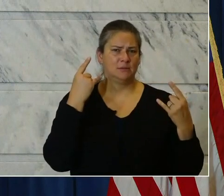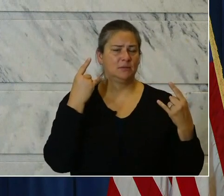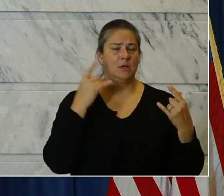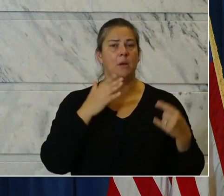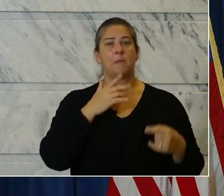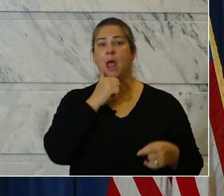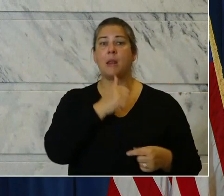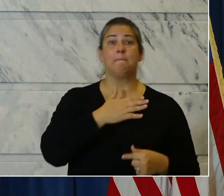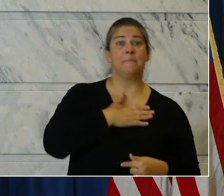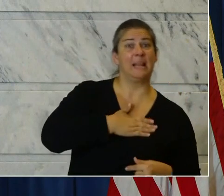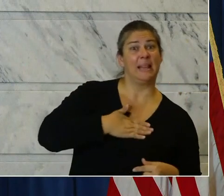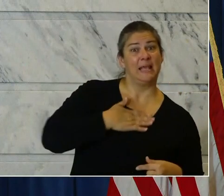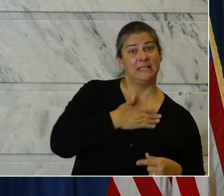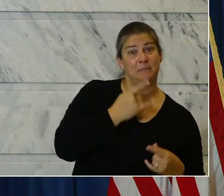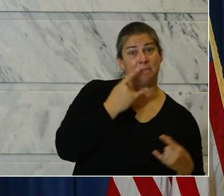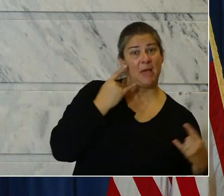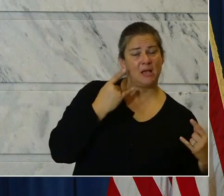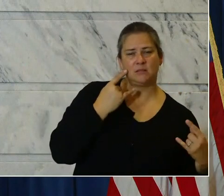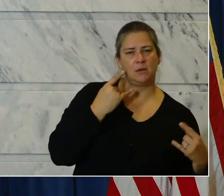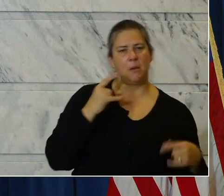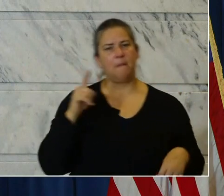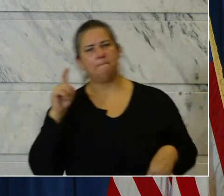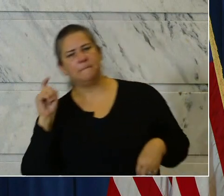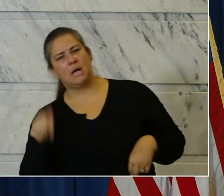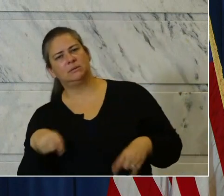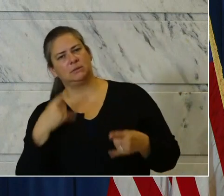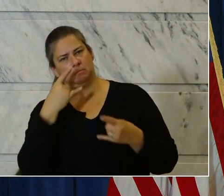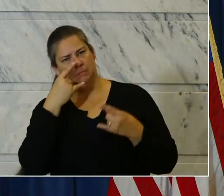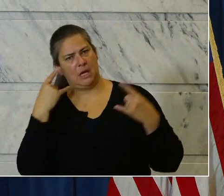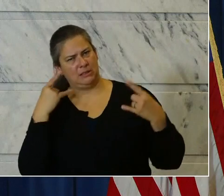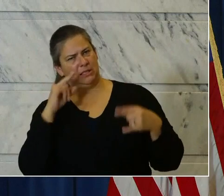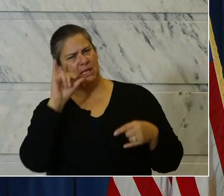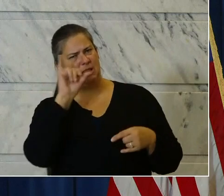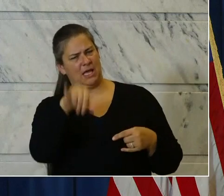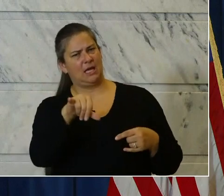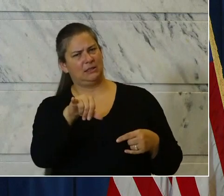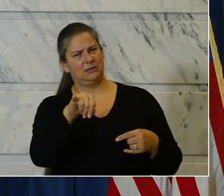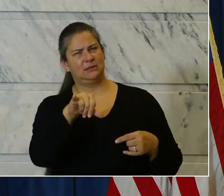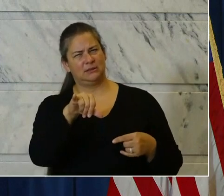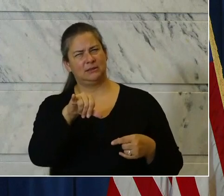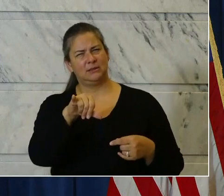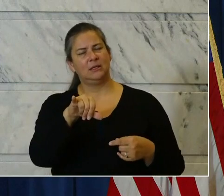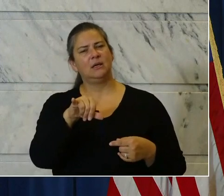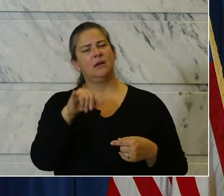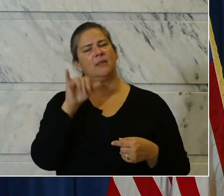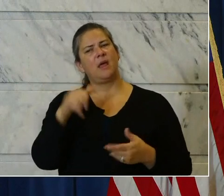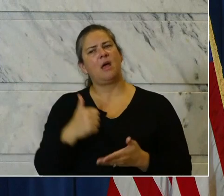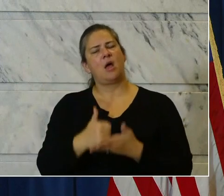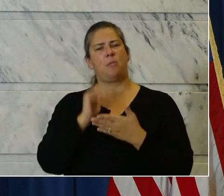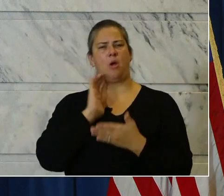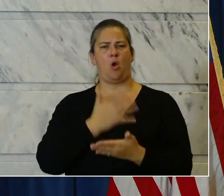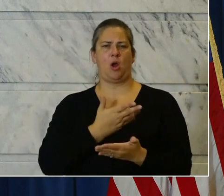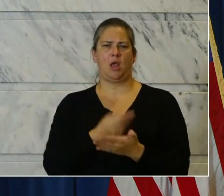MANDATE NOT REAL. WHAT PLEASE WEAR A MASK. BUT YOU GOT TO